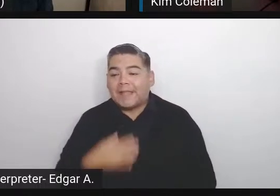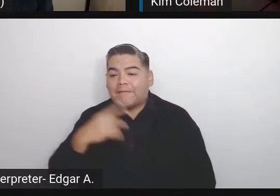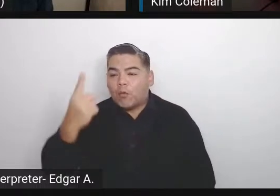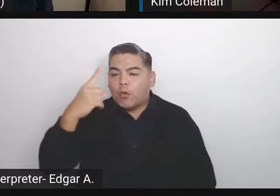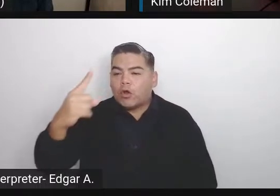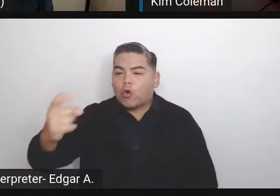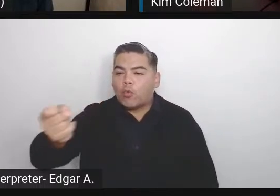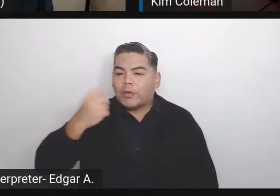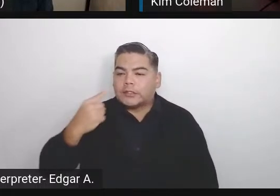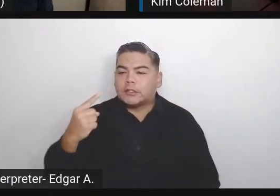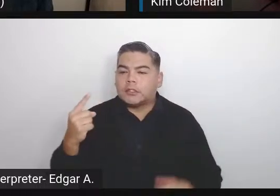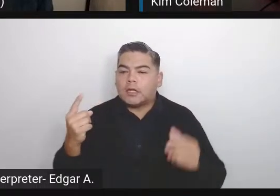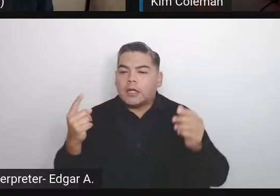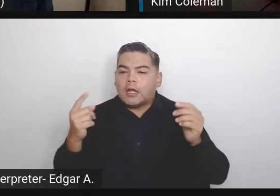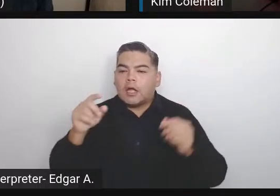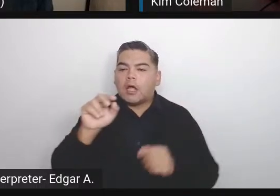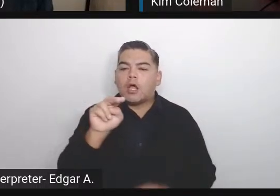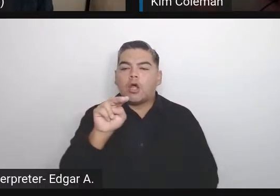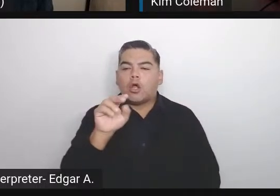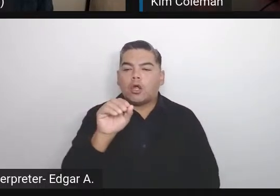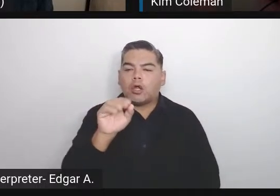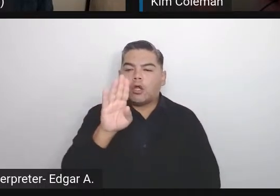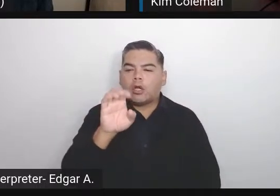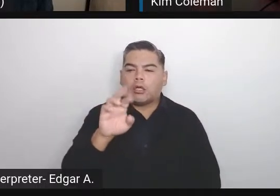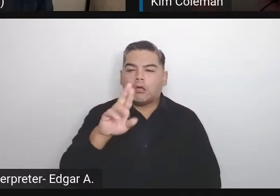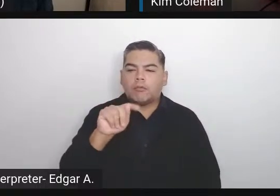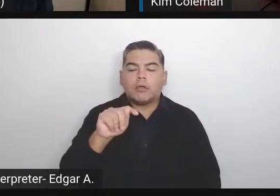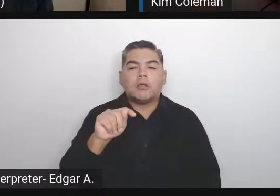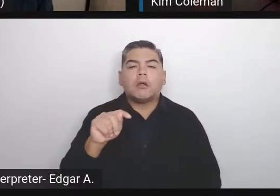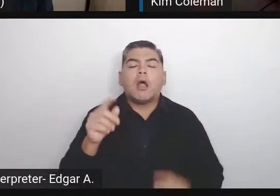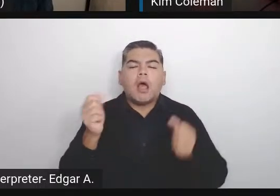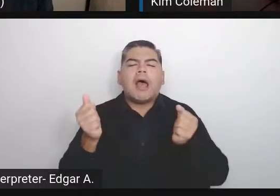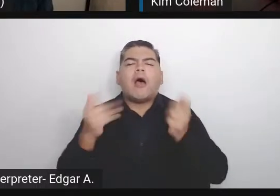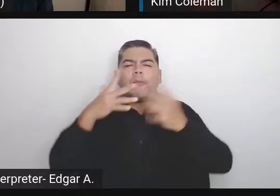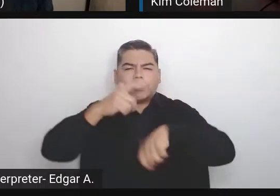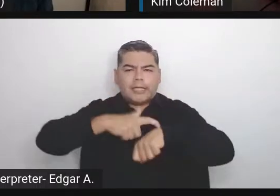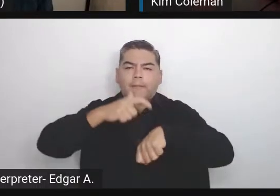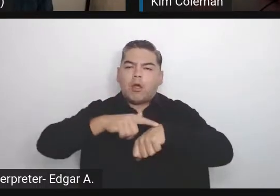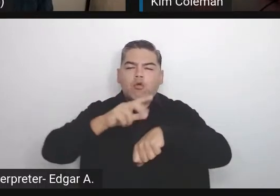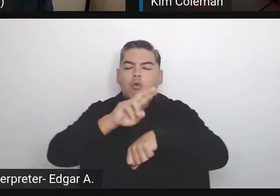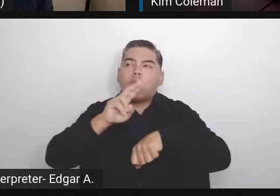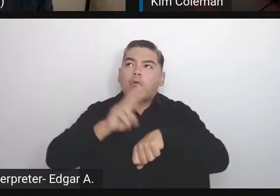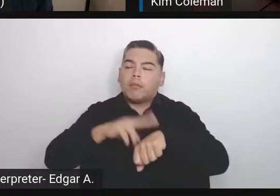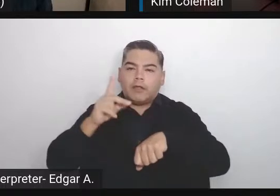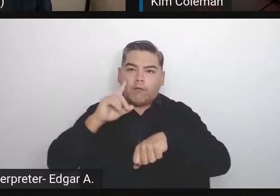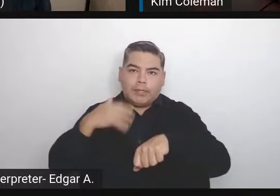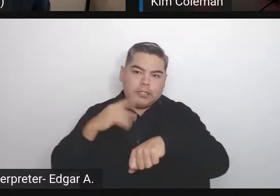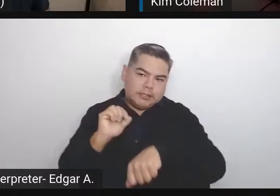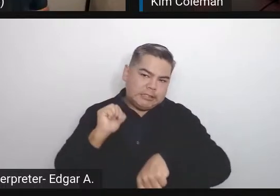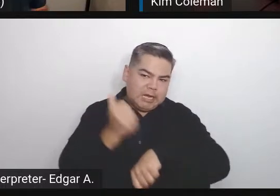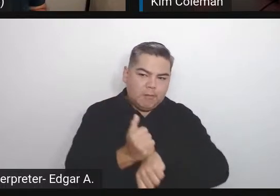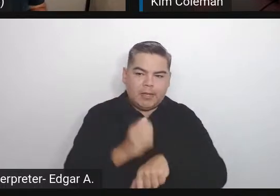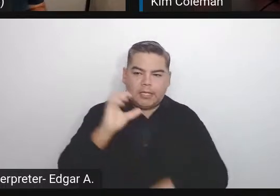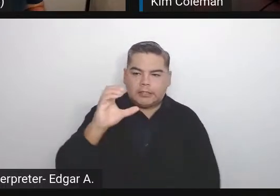≫: Can you restore? That is the key. That is a super key. With a question. How much time does it usually take to set up